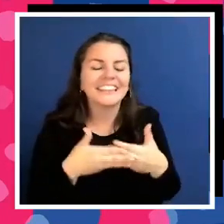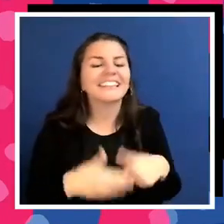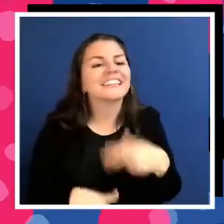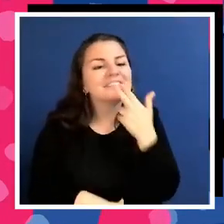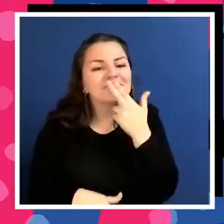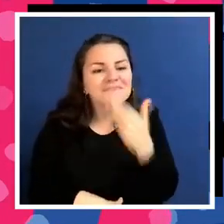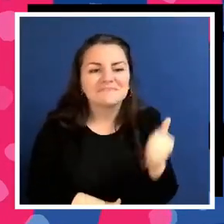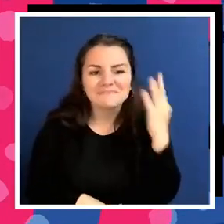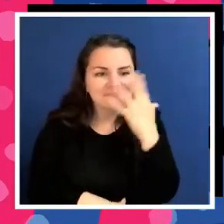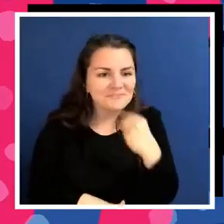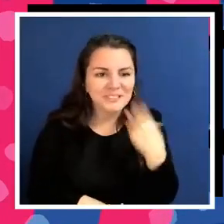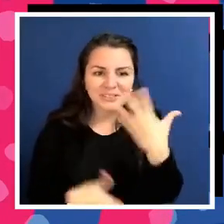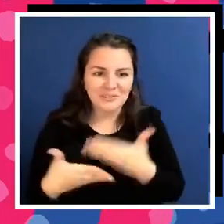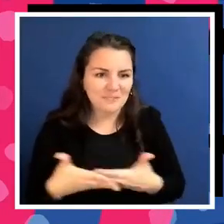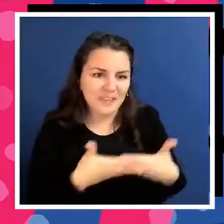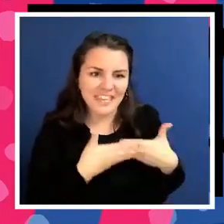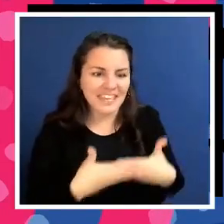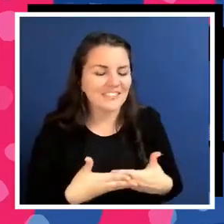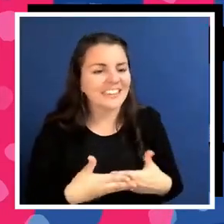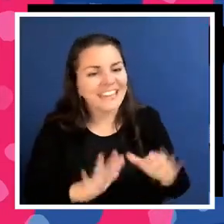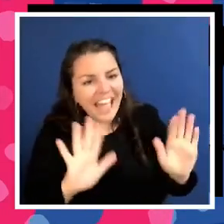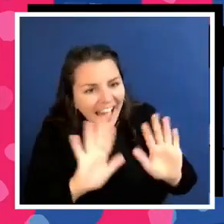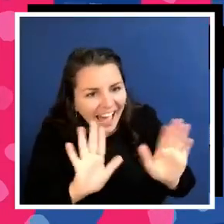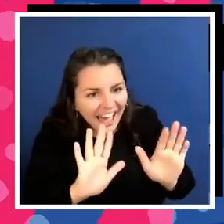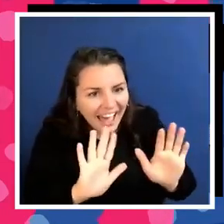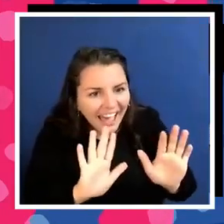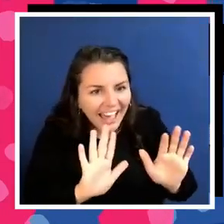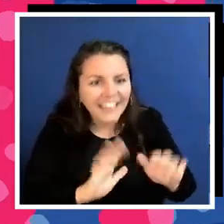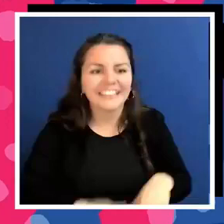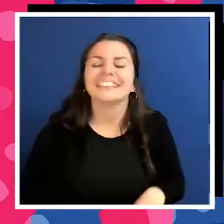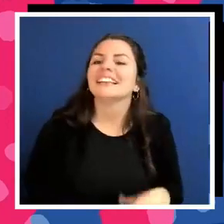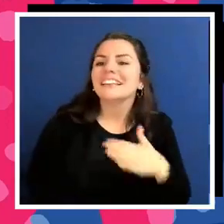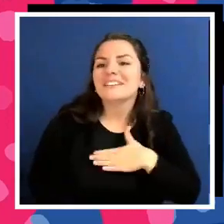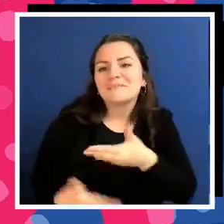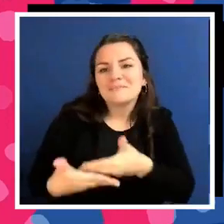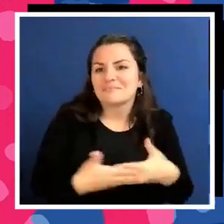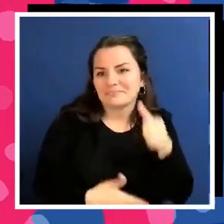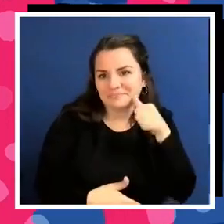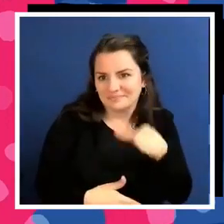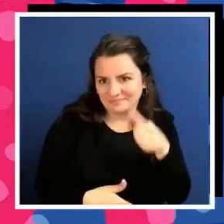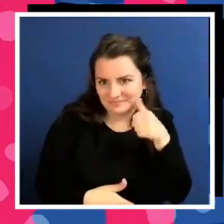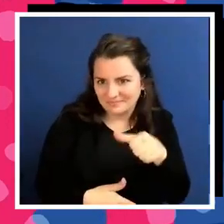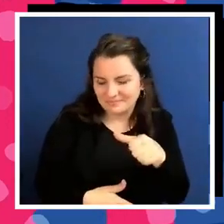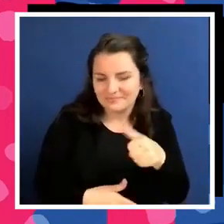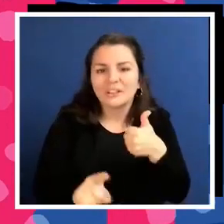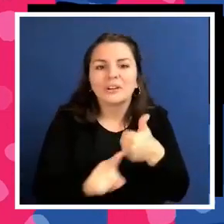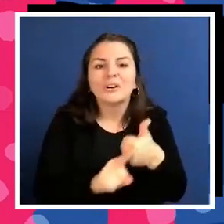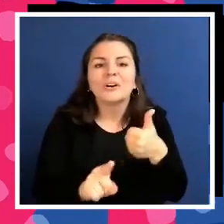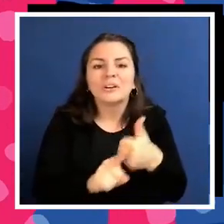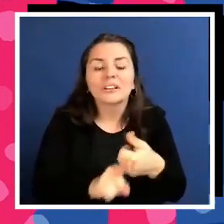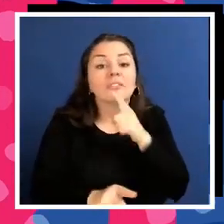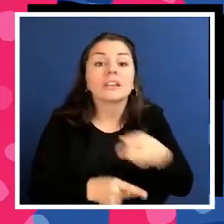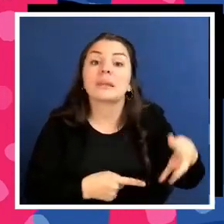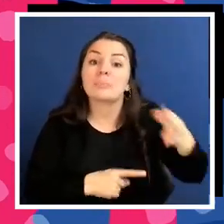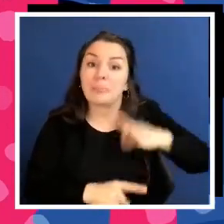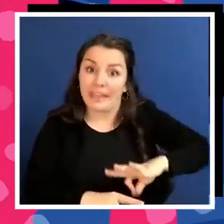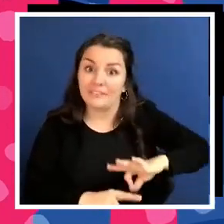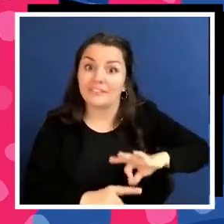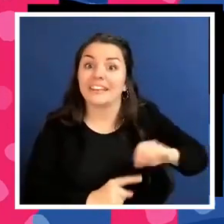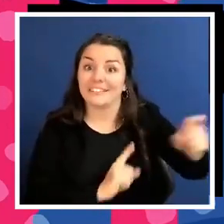SURPRISE!